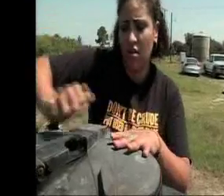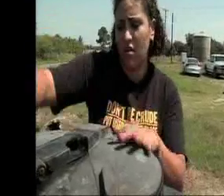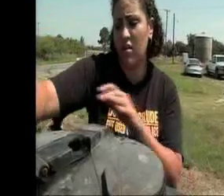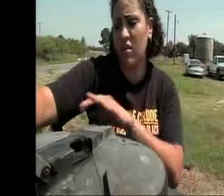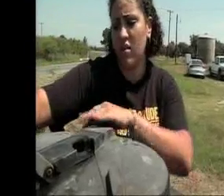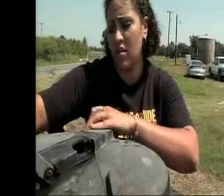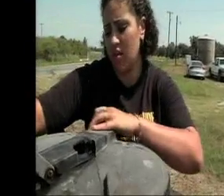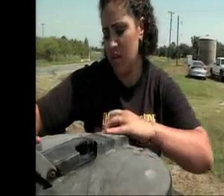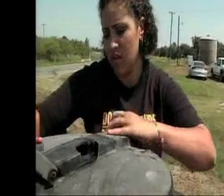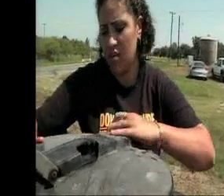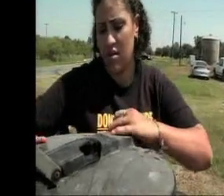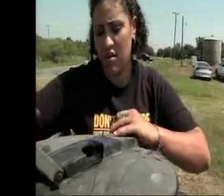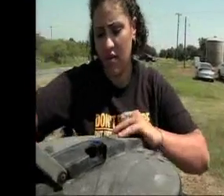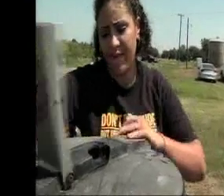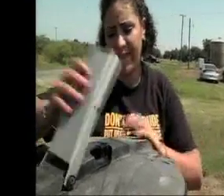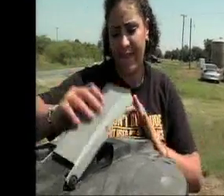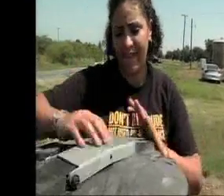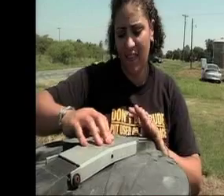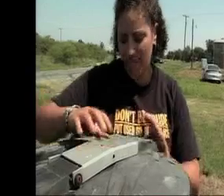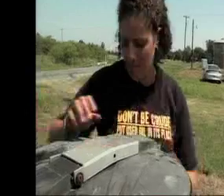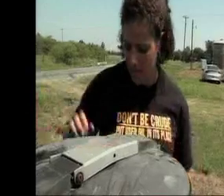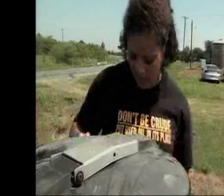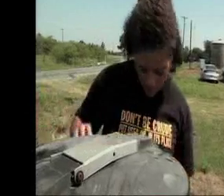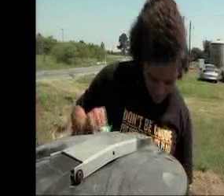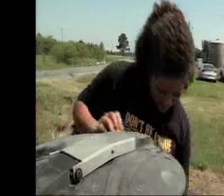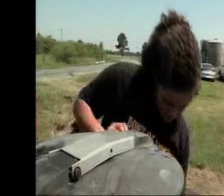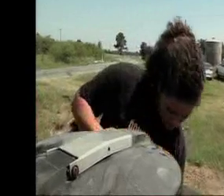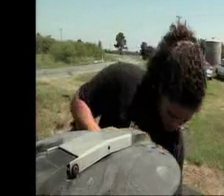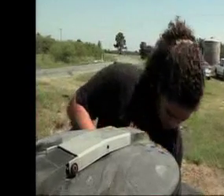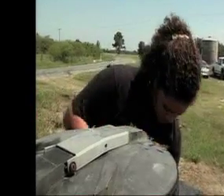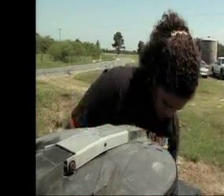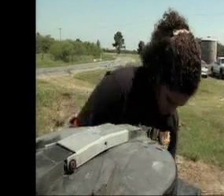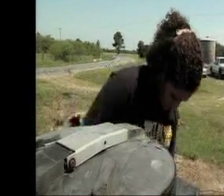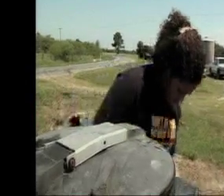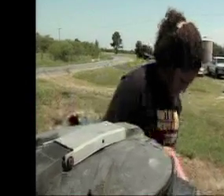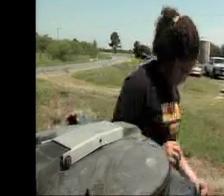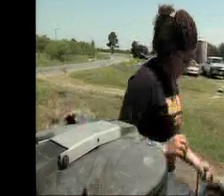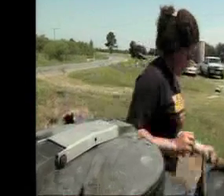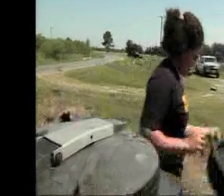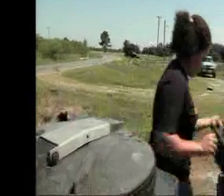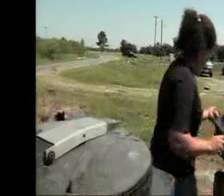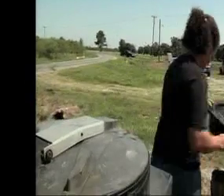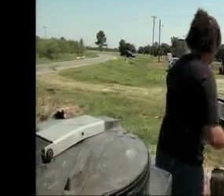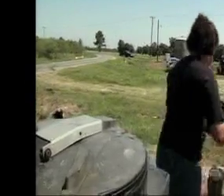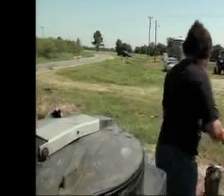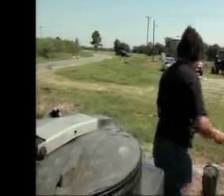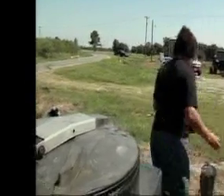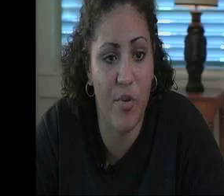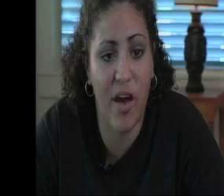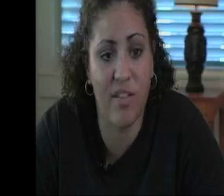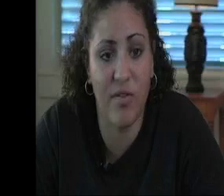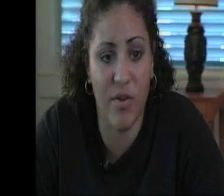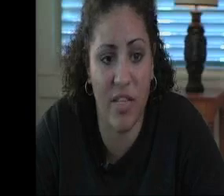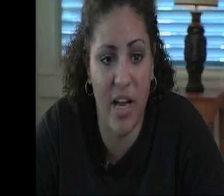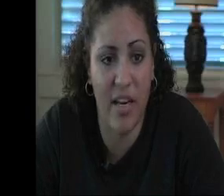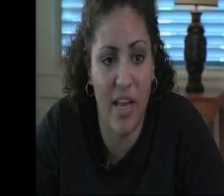We are now collecting used oil filters and we protect over 500 miles of coastline